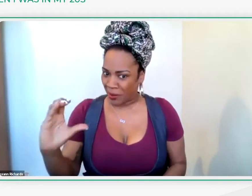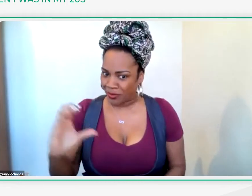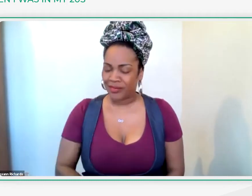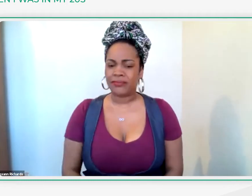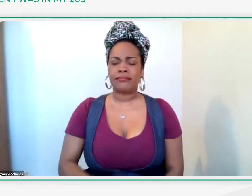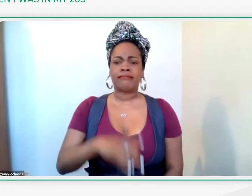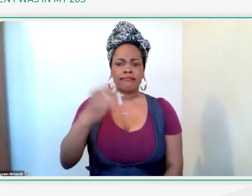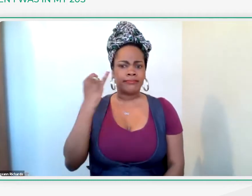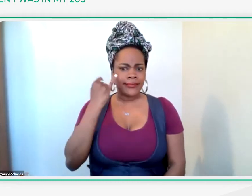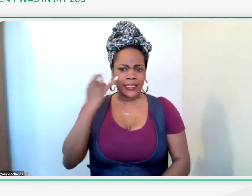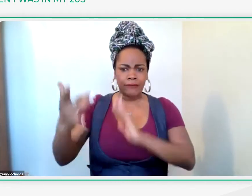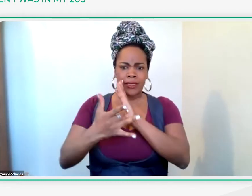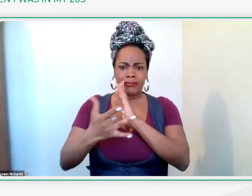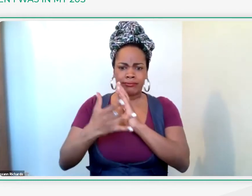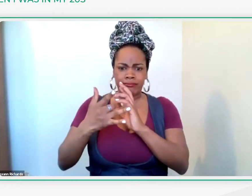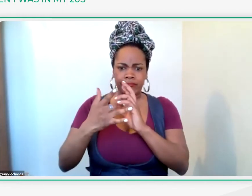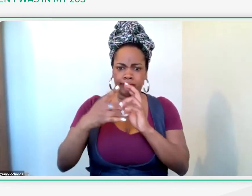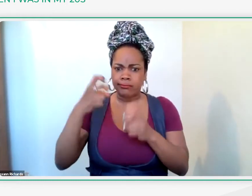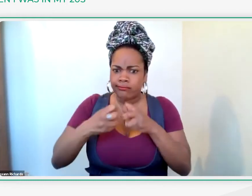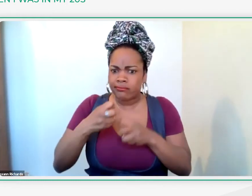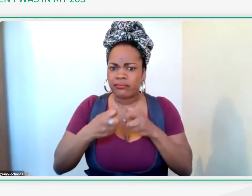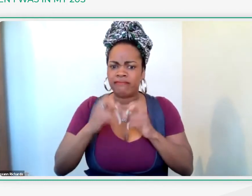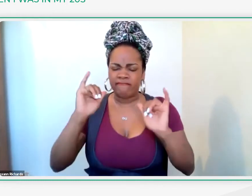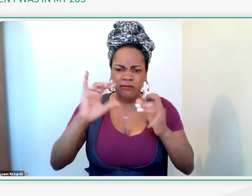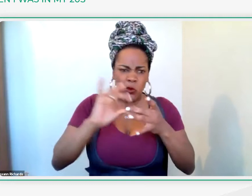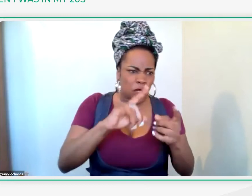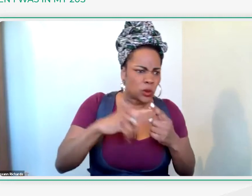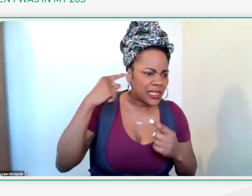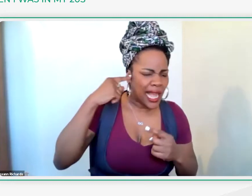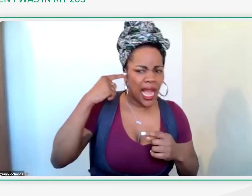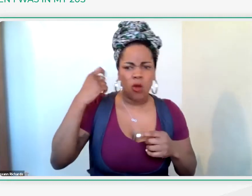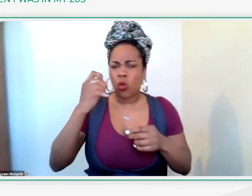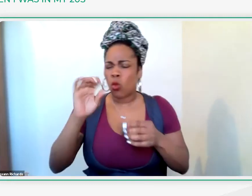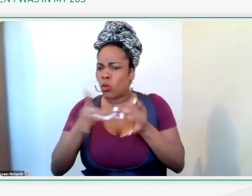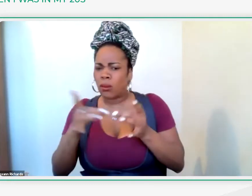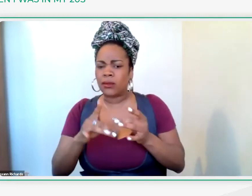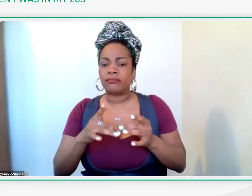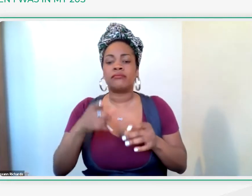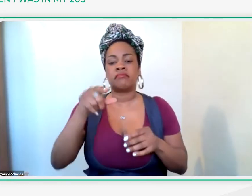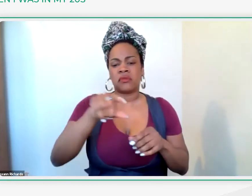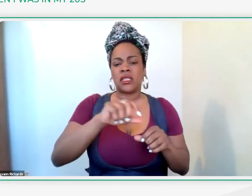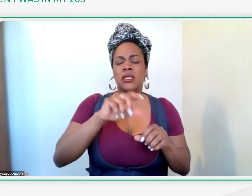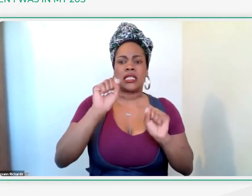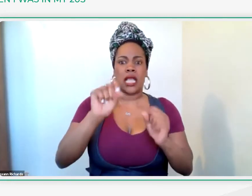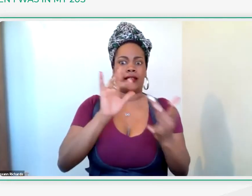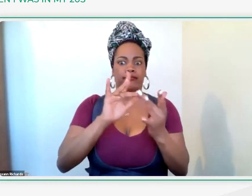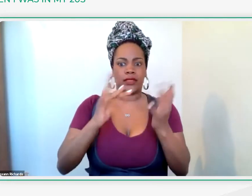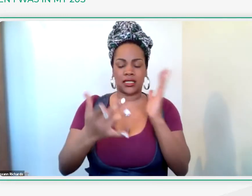We also have closed captions. I'll be signing, but there will be captions at the bottom. Just click on “view” to see the captions.